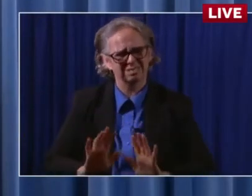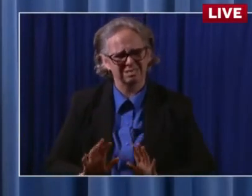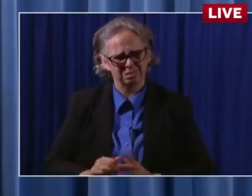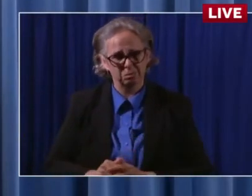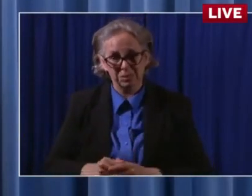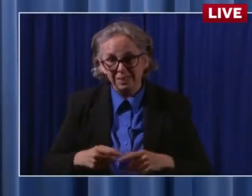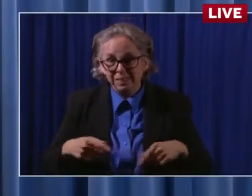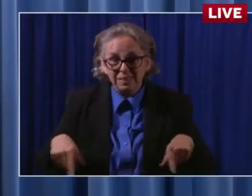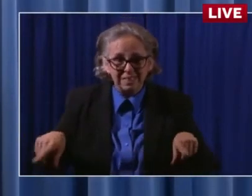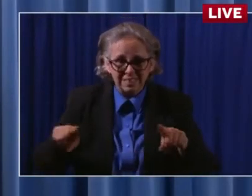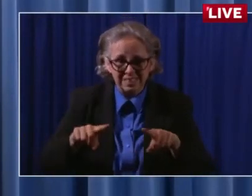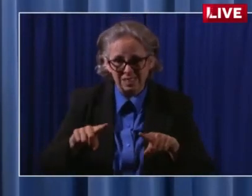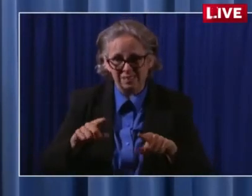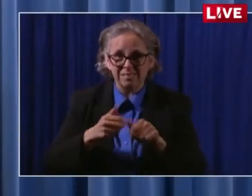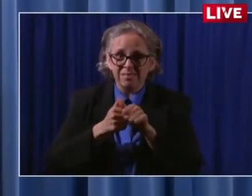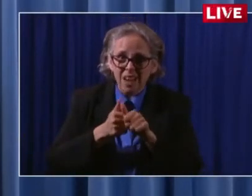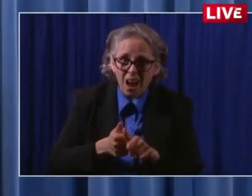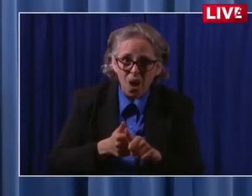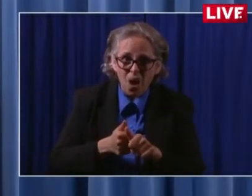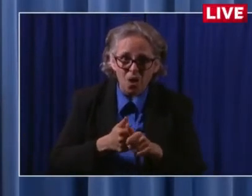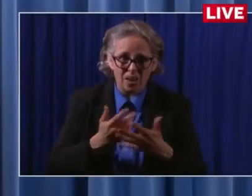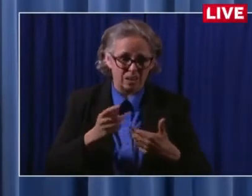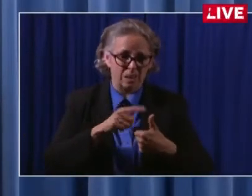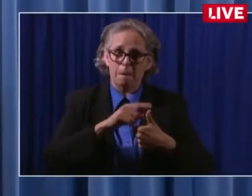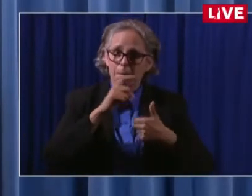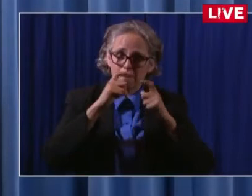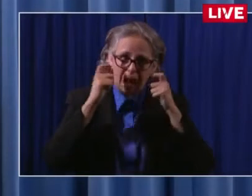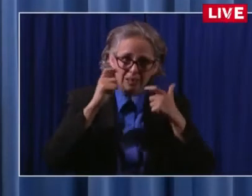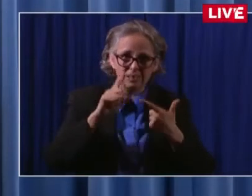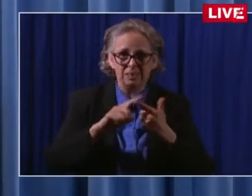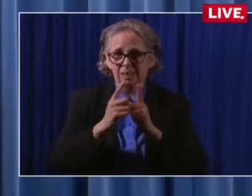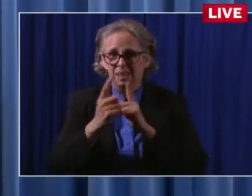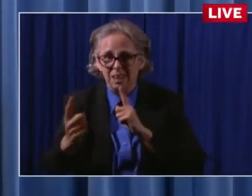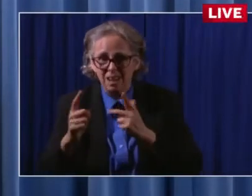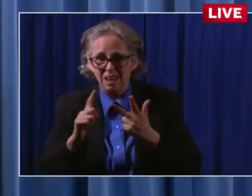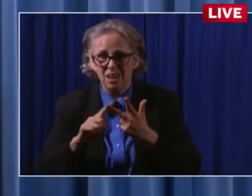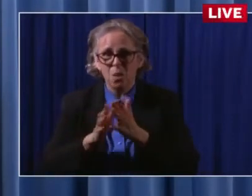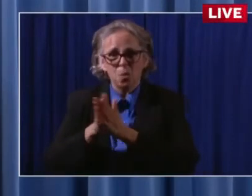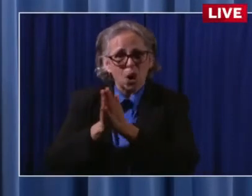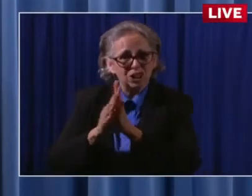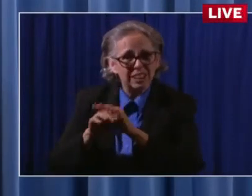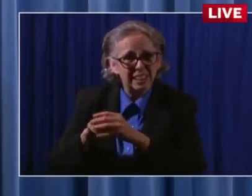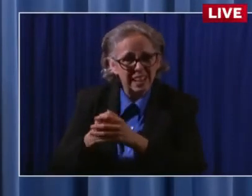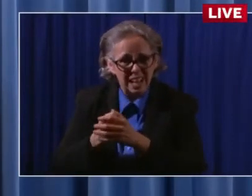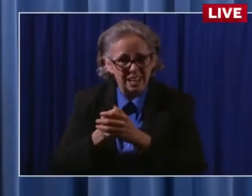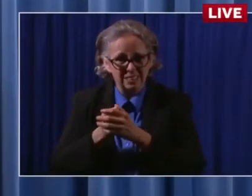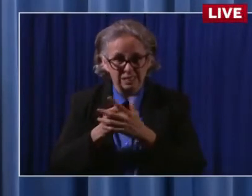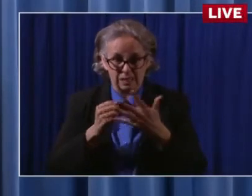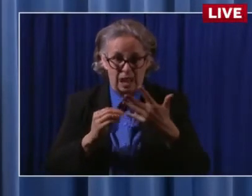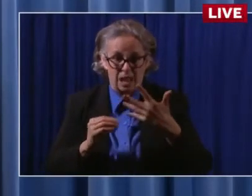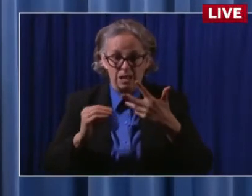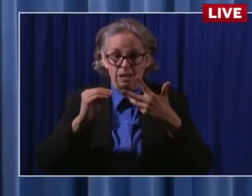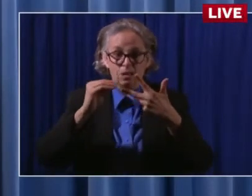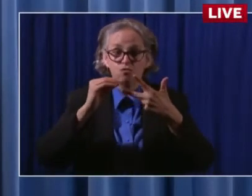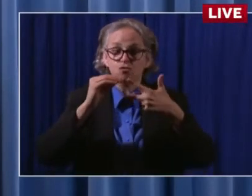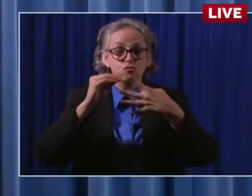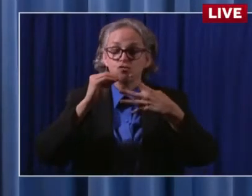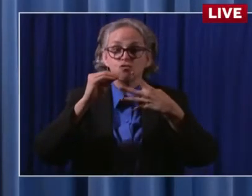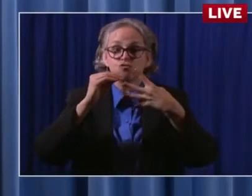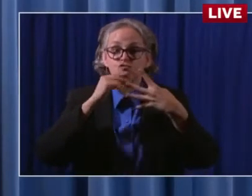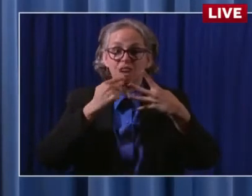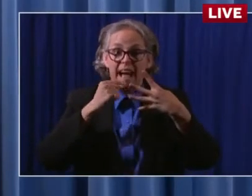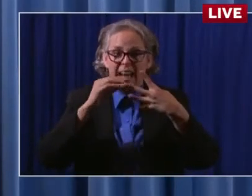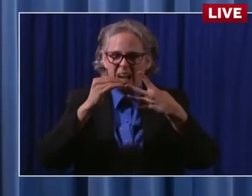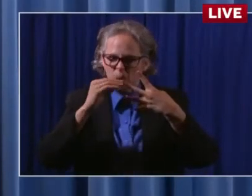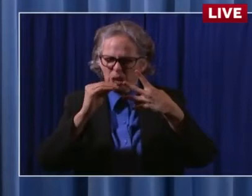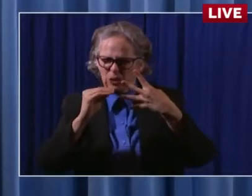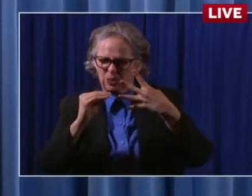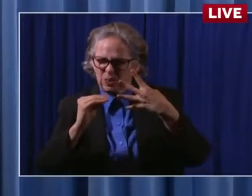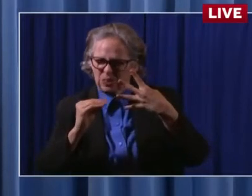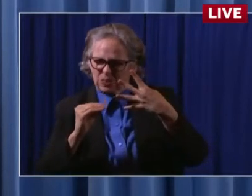WHAT WE HOPE IS THAT IF WE ALL DO THIS, WE ALL WEAR MASKS, IF WE KEEP DISTANCE, THAT THESE COUNTIES WILL MOVE OUT OF RED.